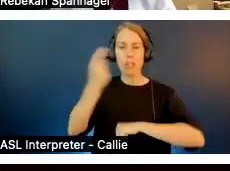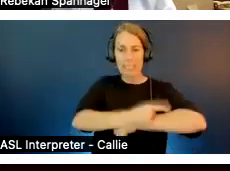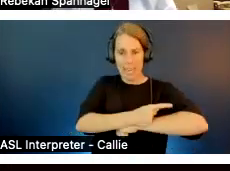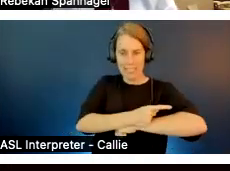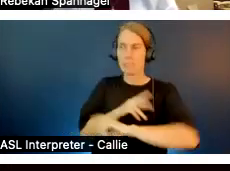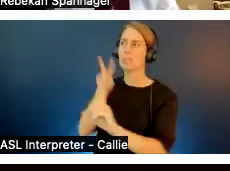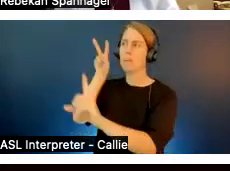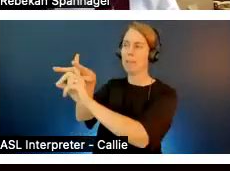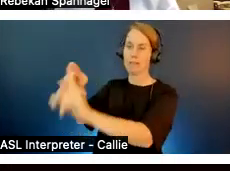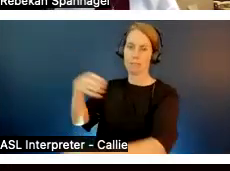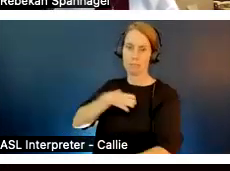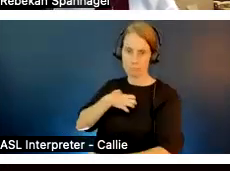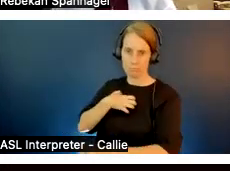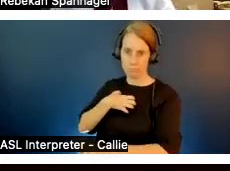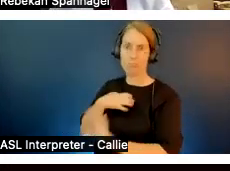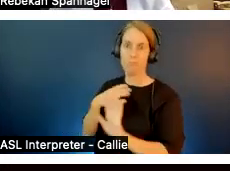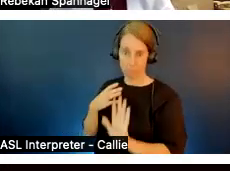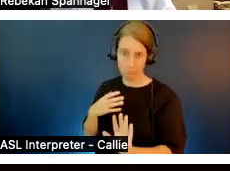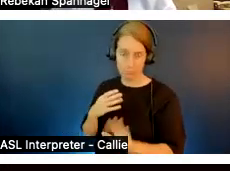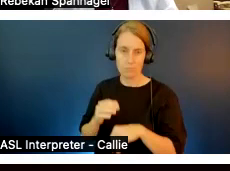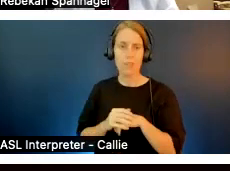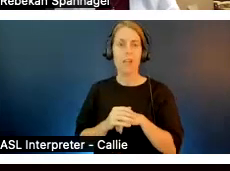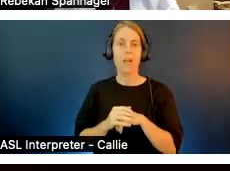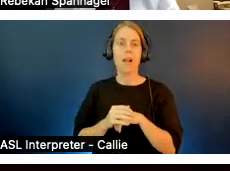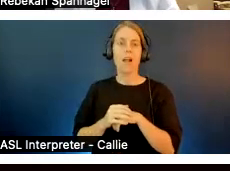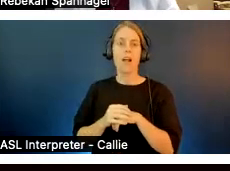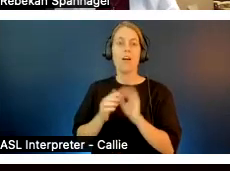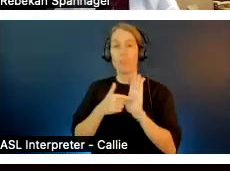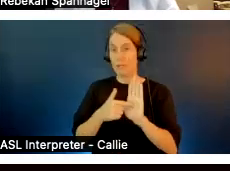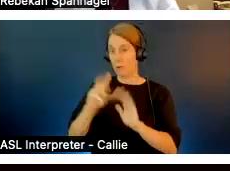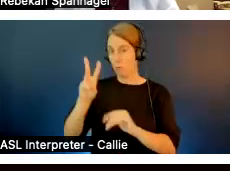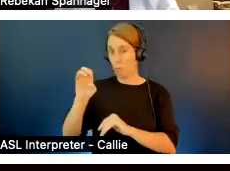exceptions to that if you're talking about a waiver service through ddsn they may require you